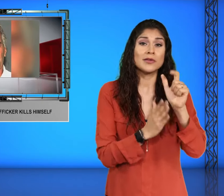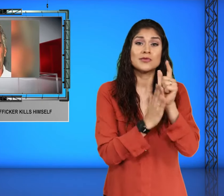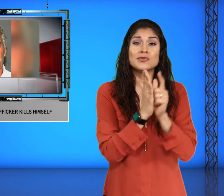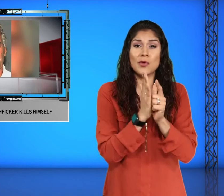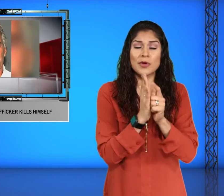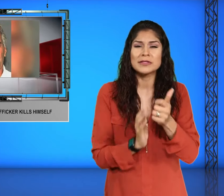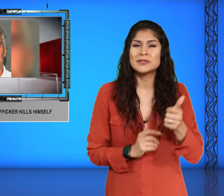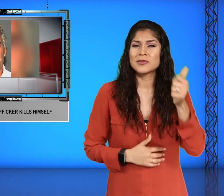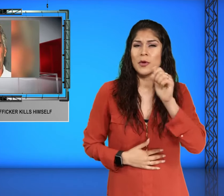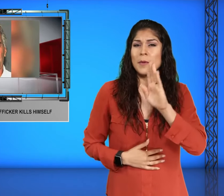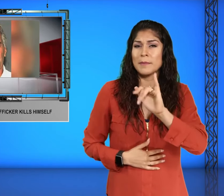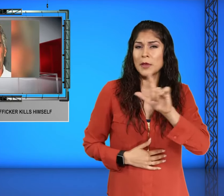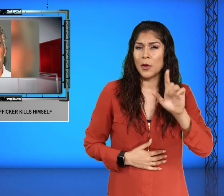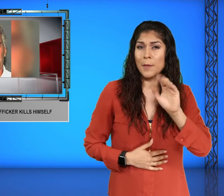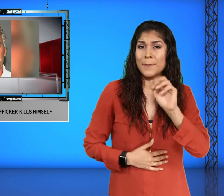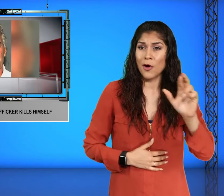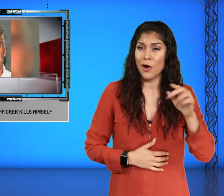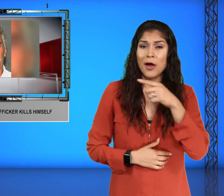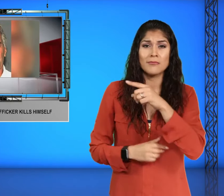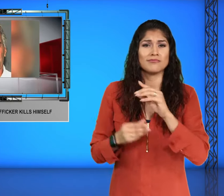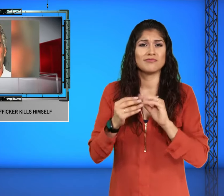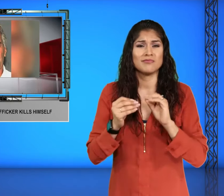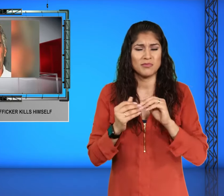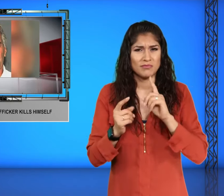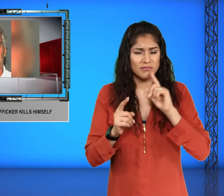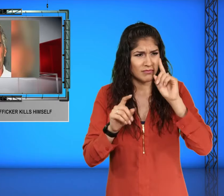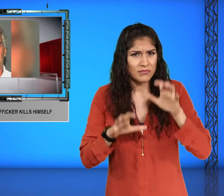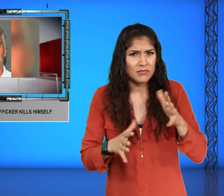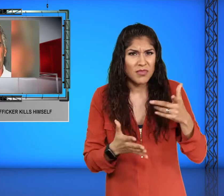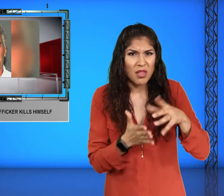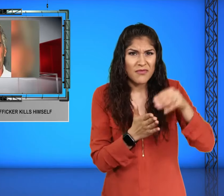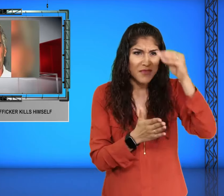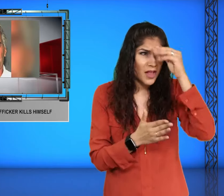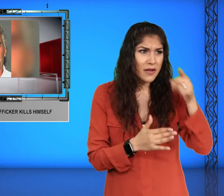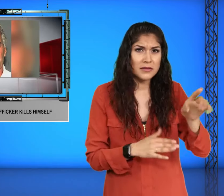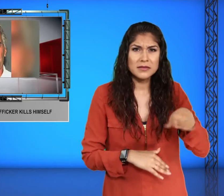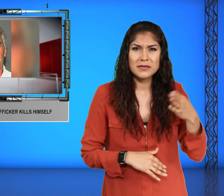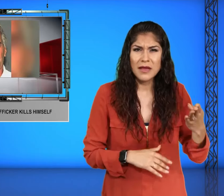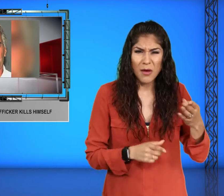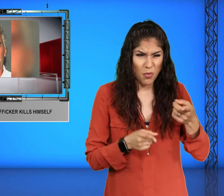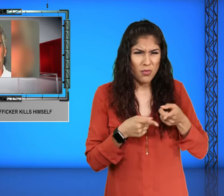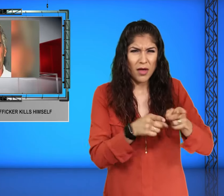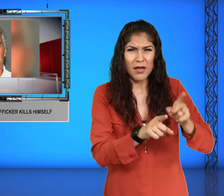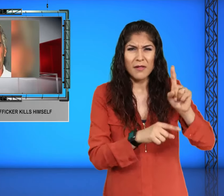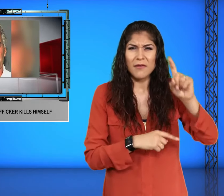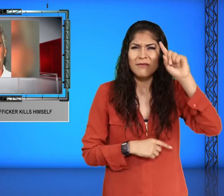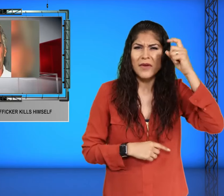US Attorney General Bill Barr said he was appalled to learn of Epstein's death while in